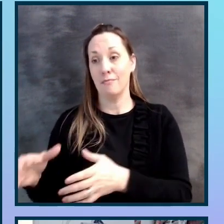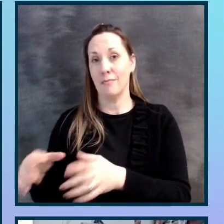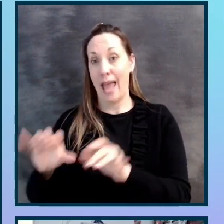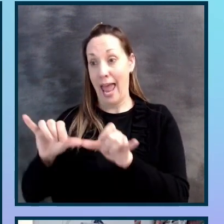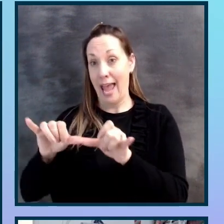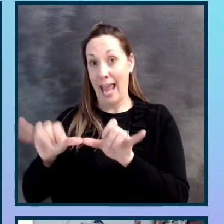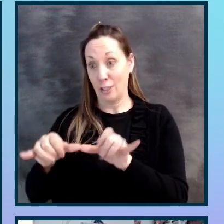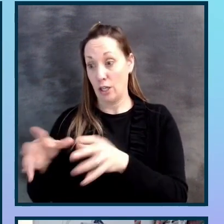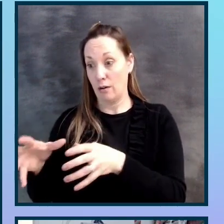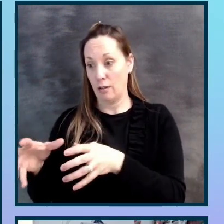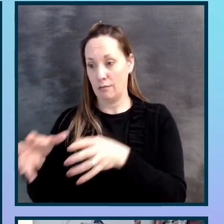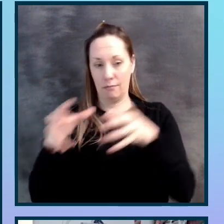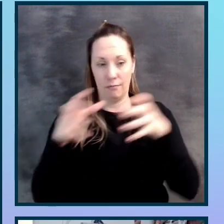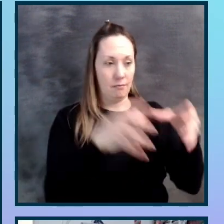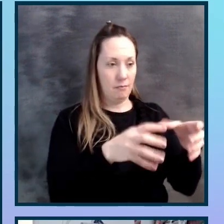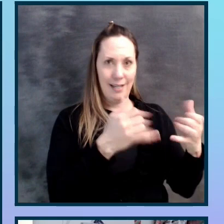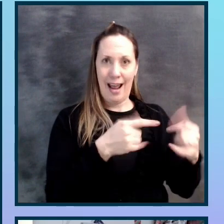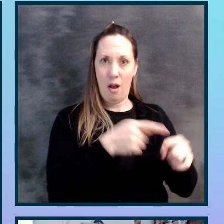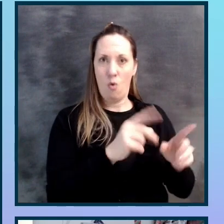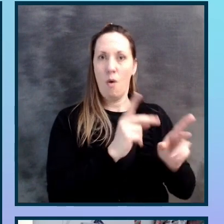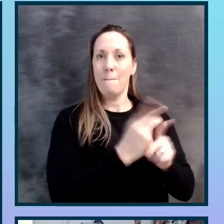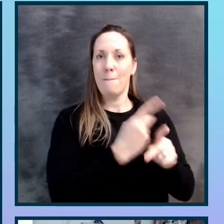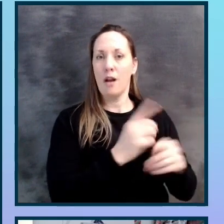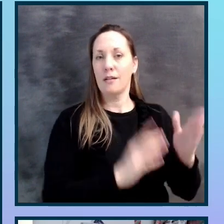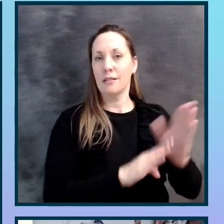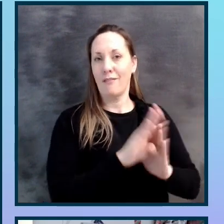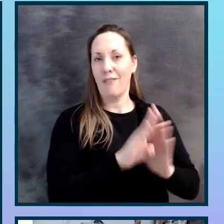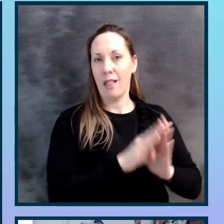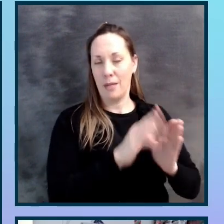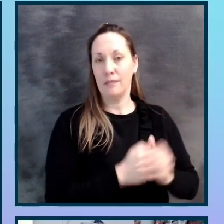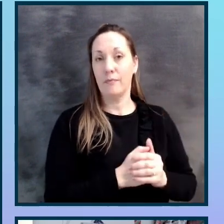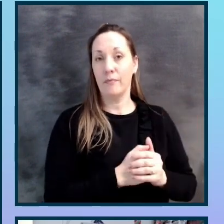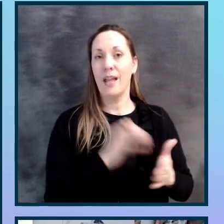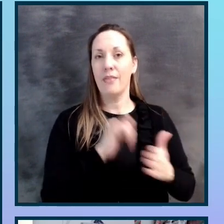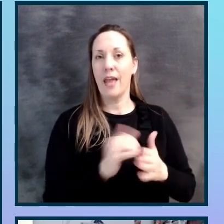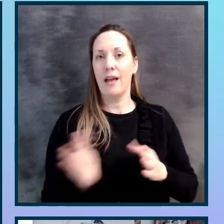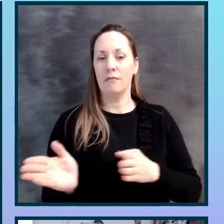and was relocated to product development. This reorganization facilitated